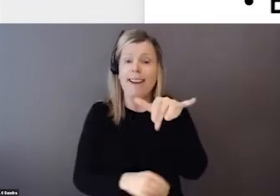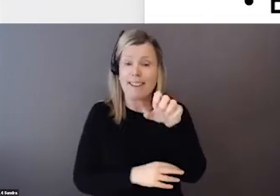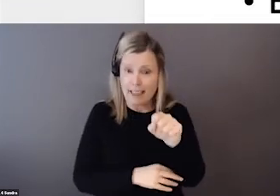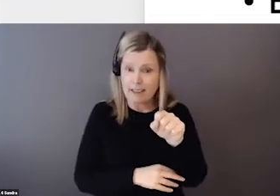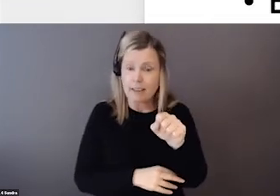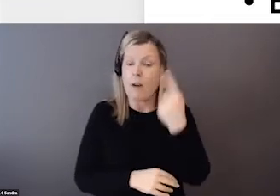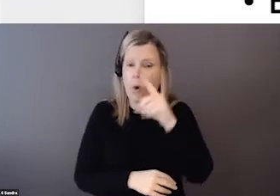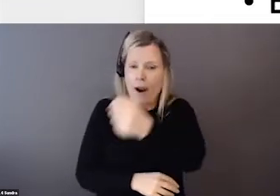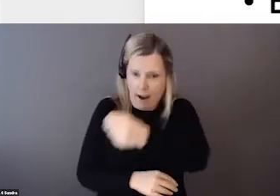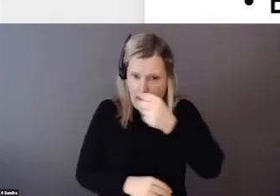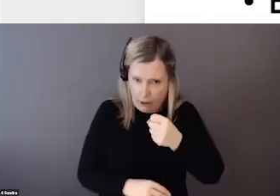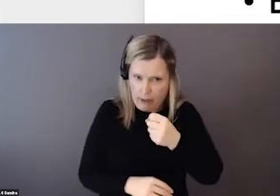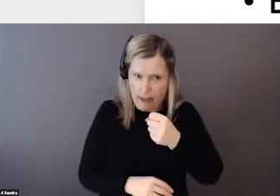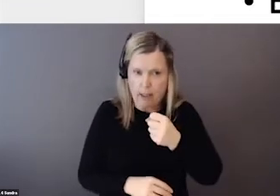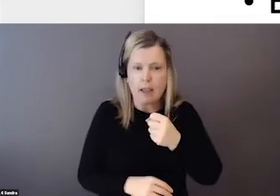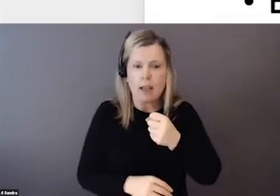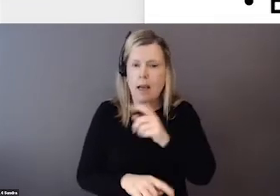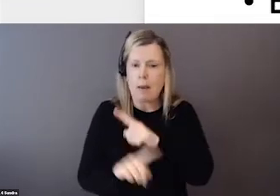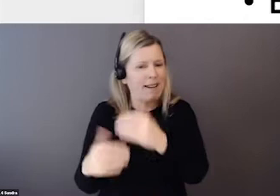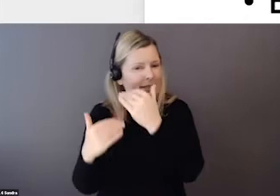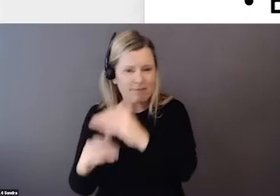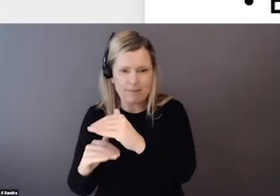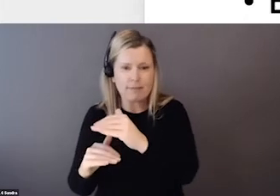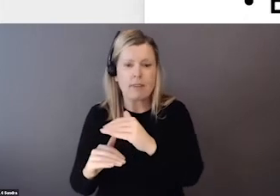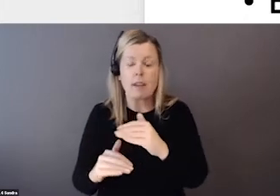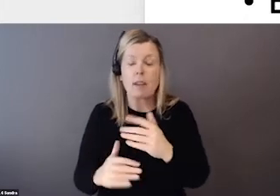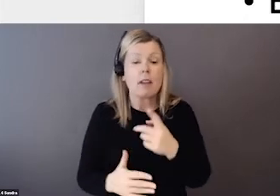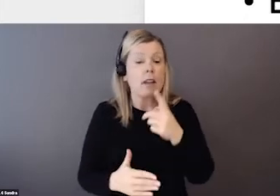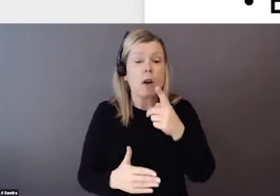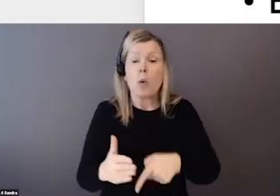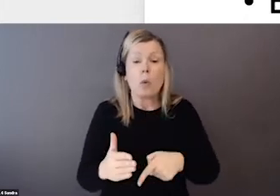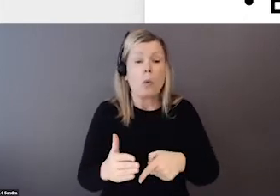on these things, which is what we have in the world of employment standards today.